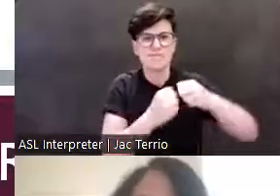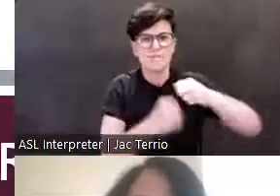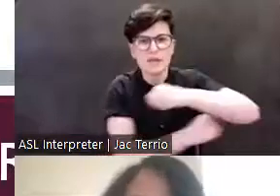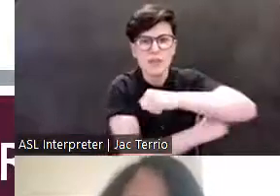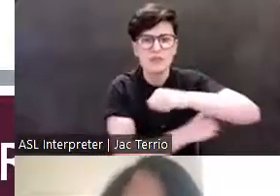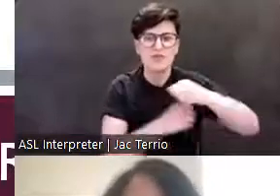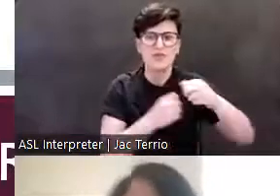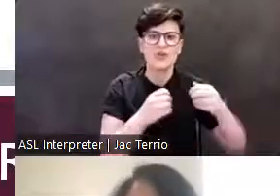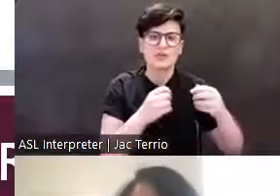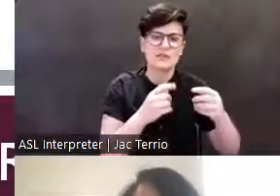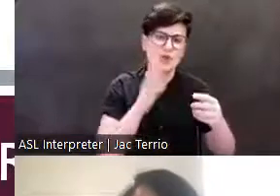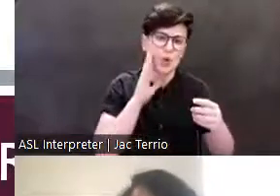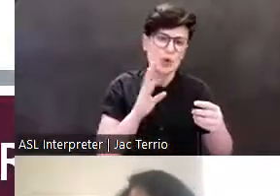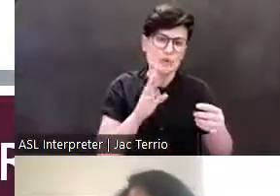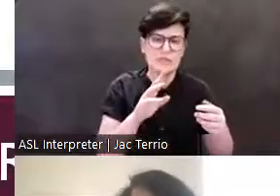alteration.